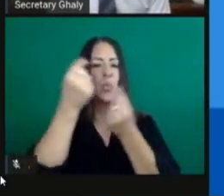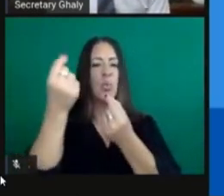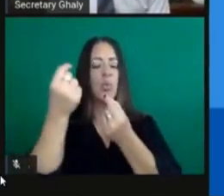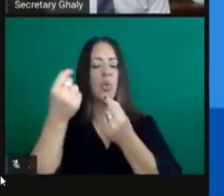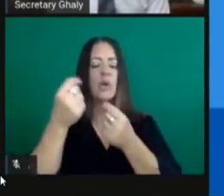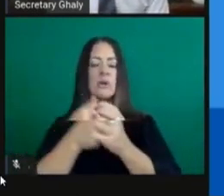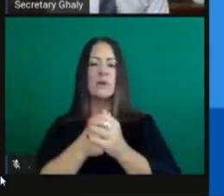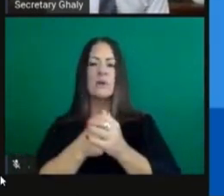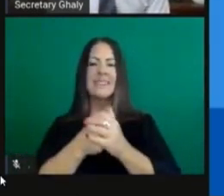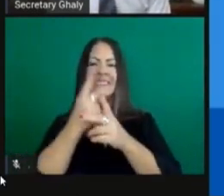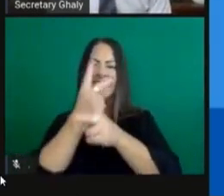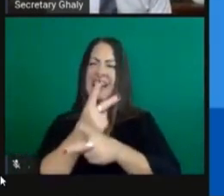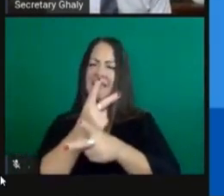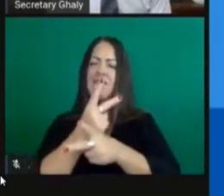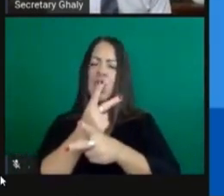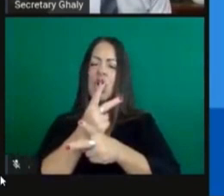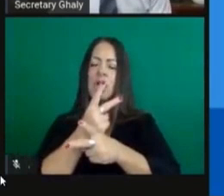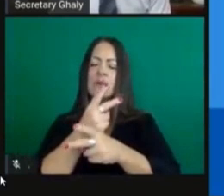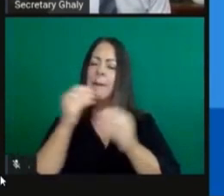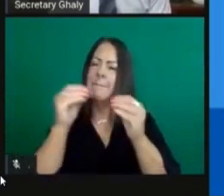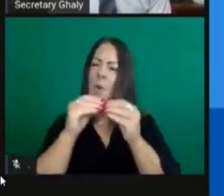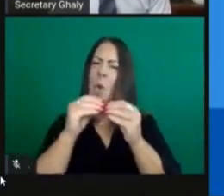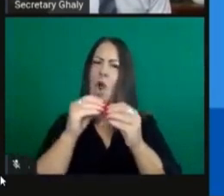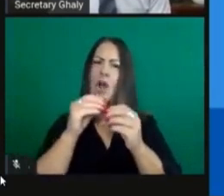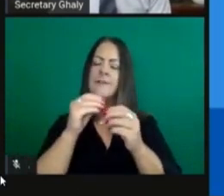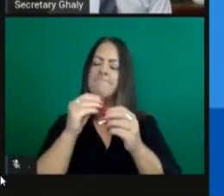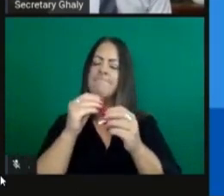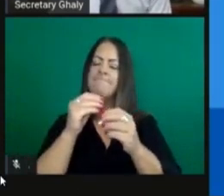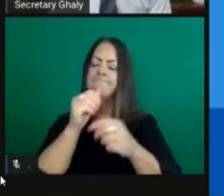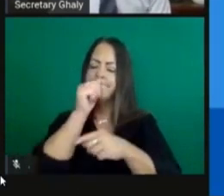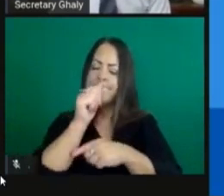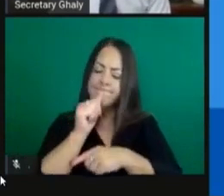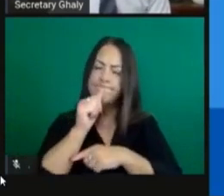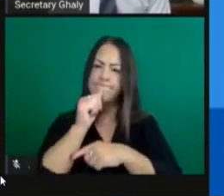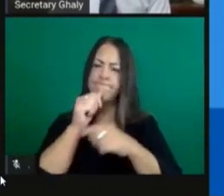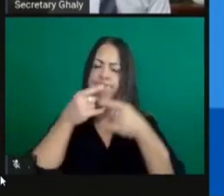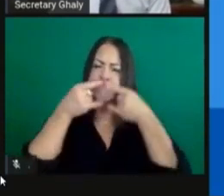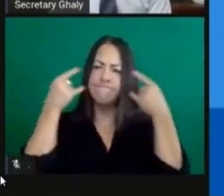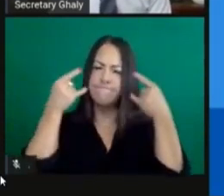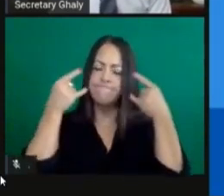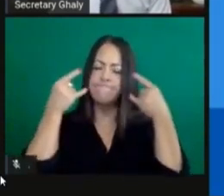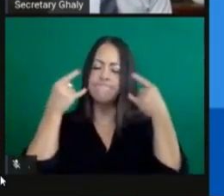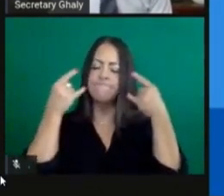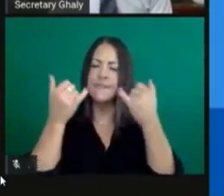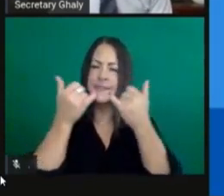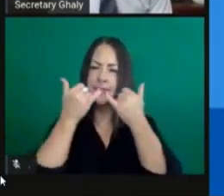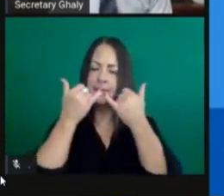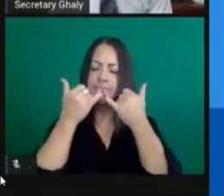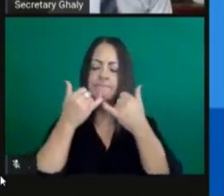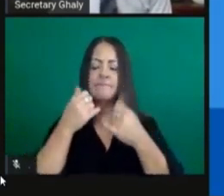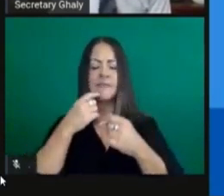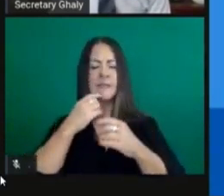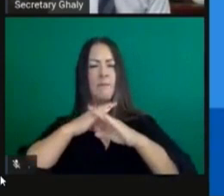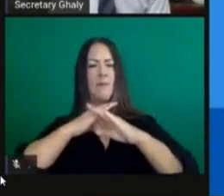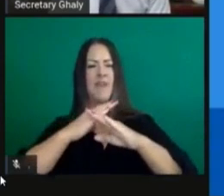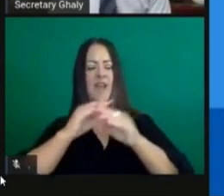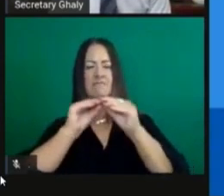MAKE SURE YOU HAVE YOUR FACE COVERING WITH YOU. THAT YOU DON'T TAKE IT OFF WHEN YOU THINK IT'S OKAY TO PUT YOUR GUARD DOWN. KEEP IT UP. KEEP IT UP A LITTLE LONGER THAN